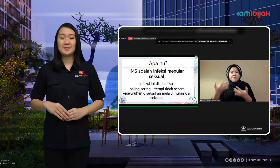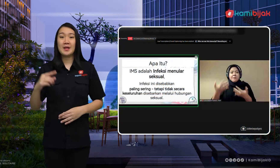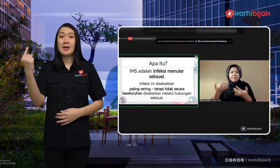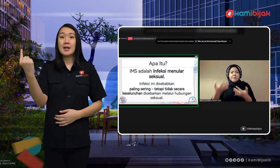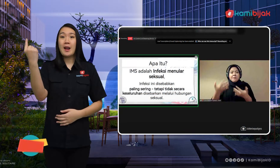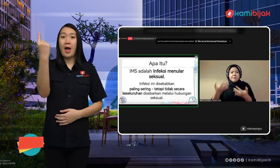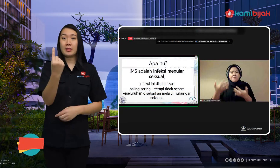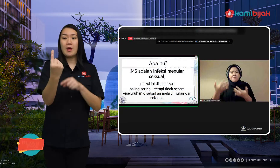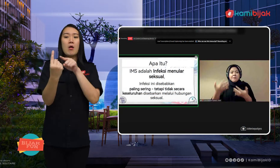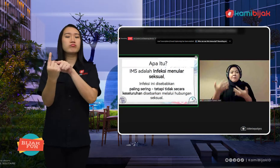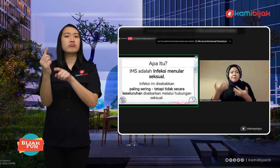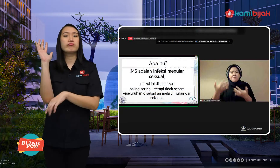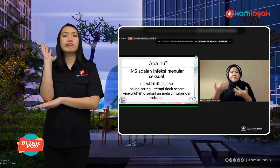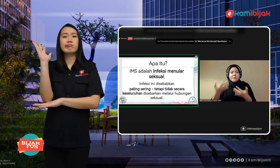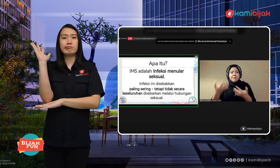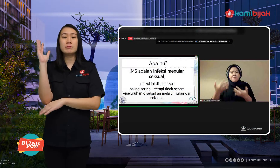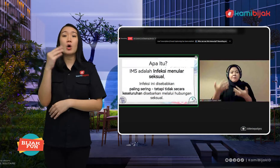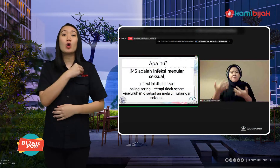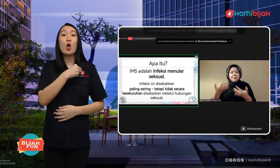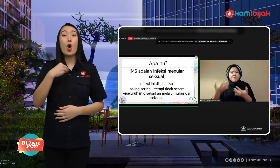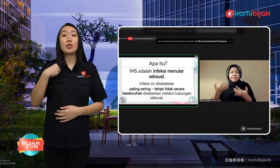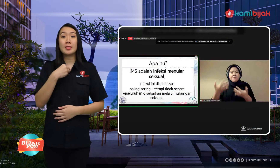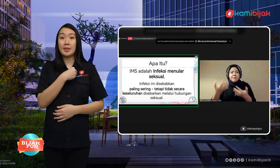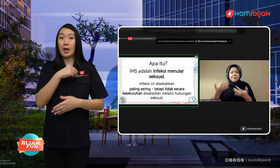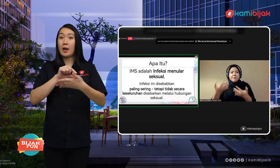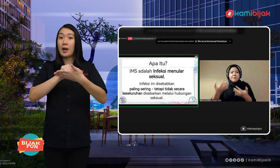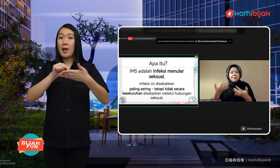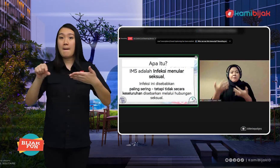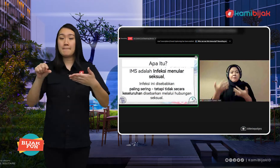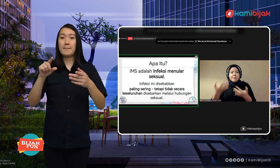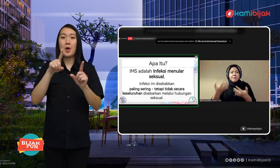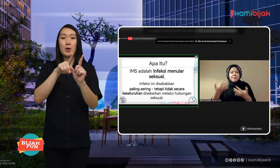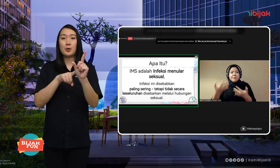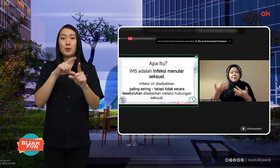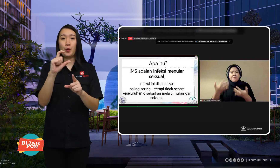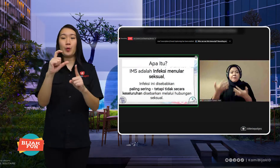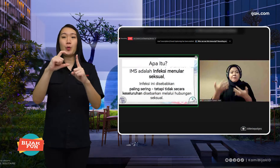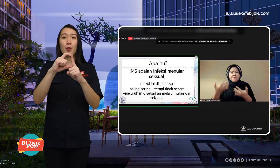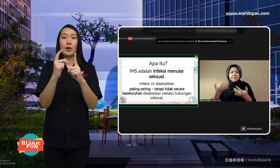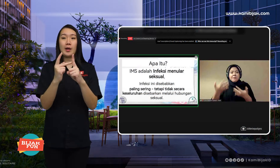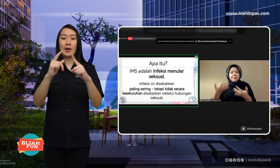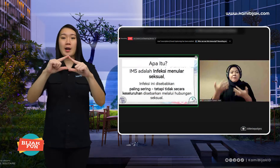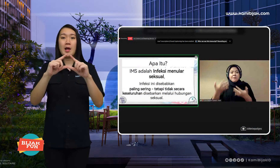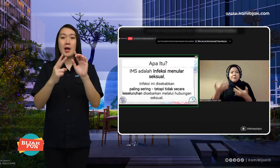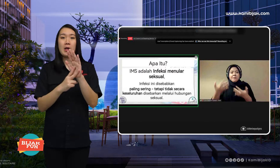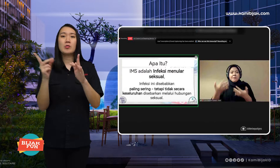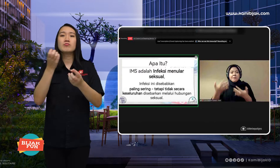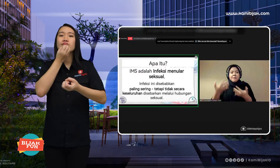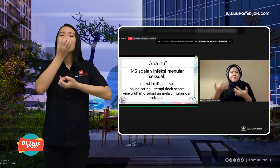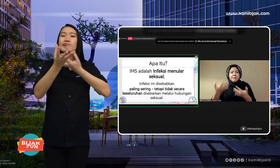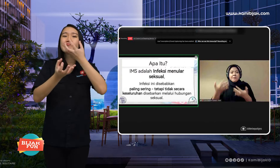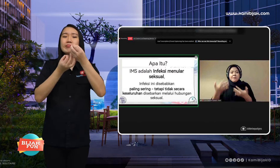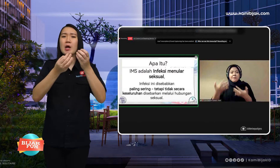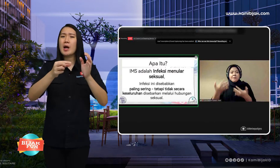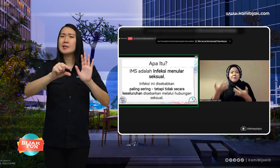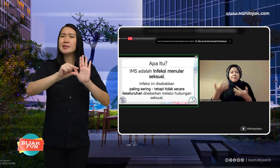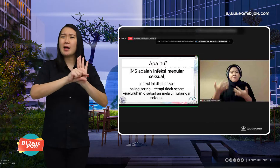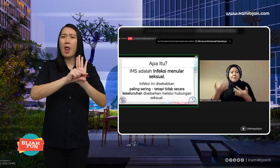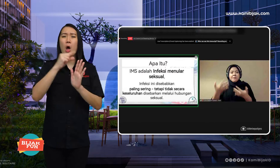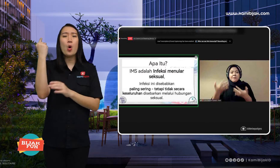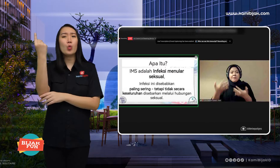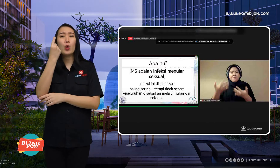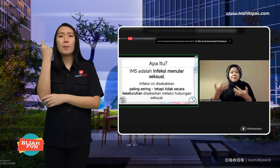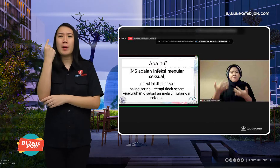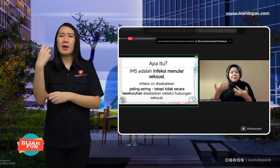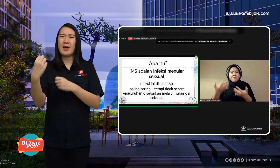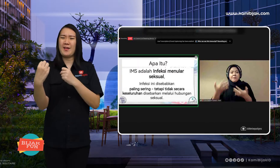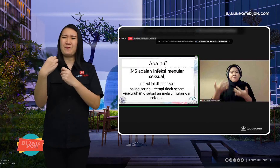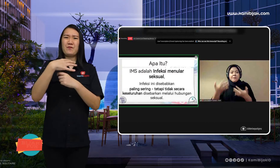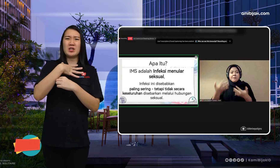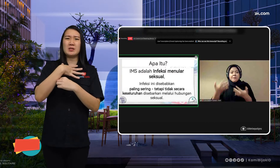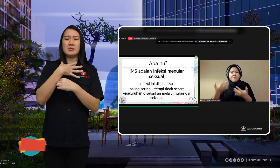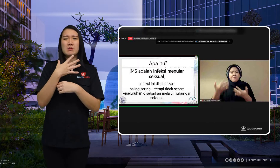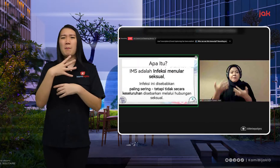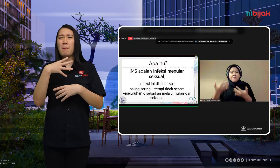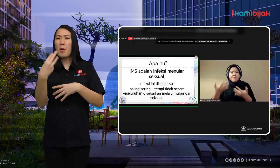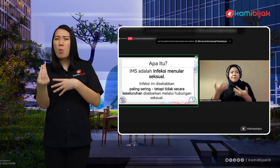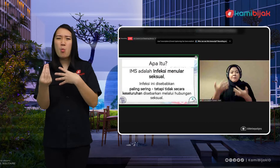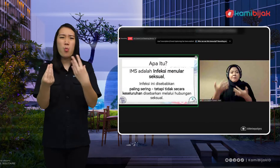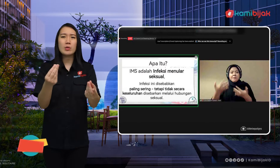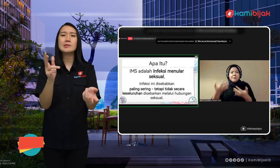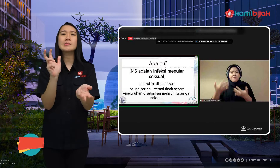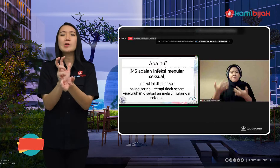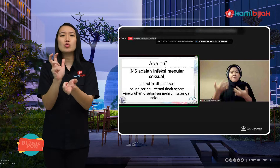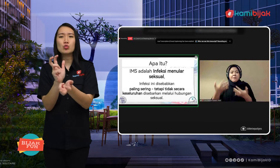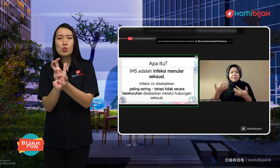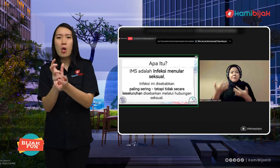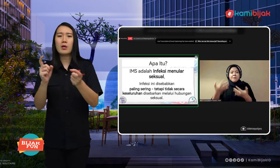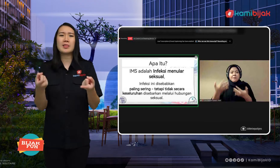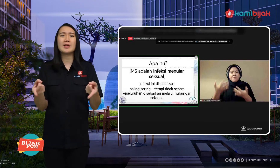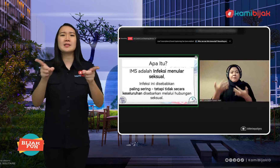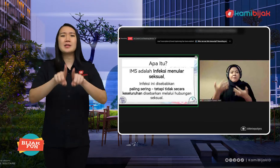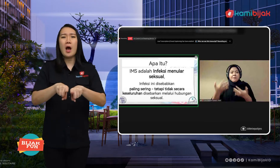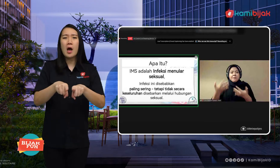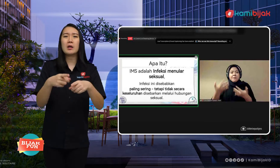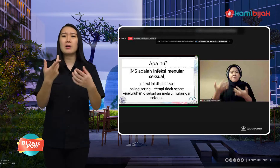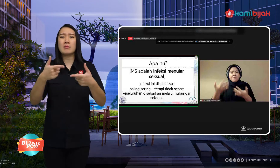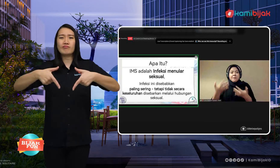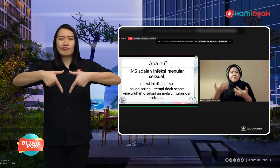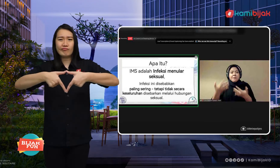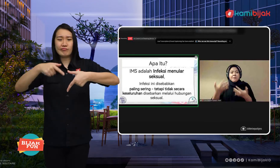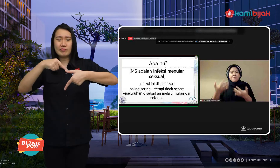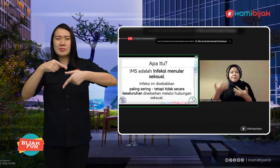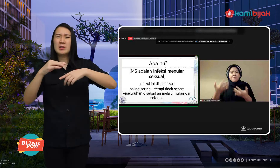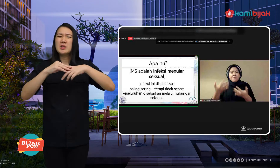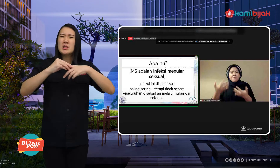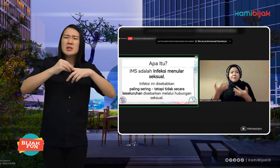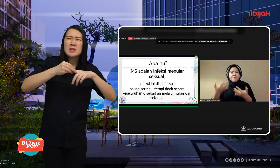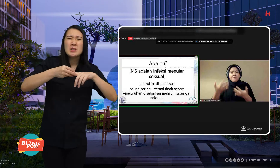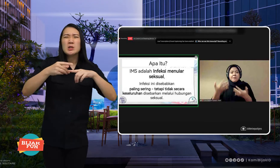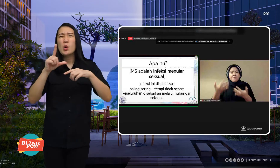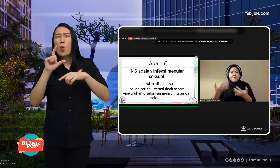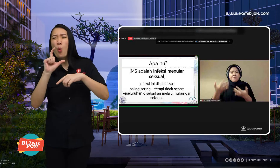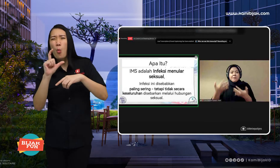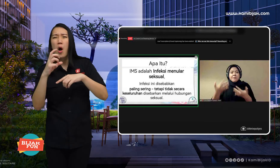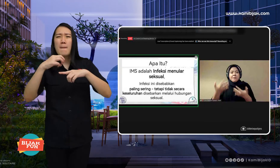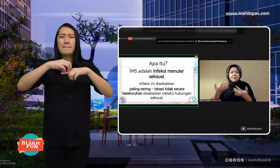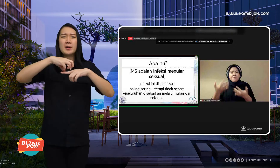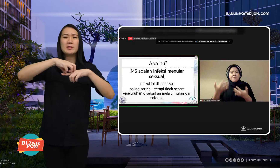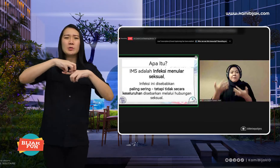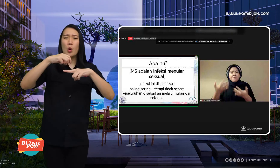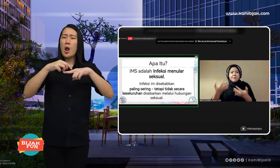One of the sources, Dr. Yudhan, explained that the symptoms In general, sexually transmitted infections can cause sores, bumps,